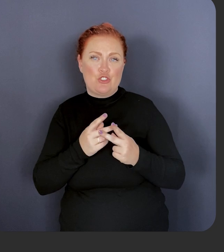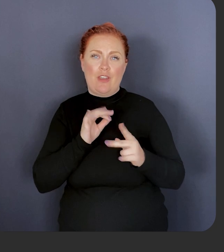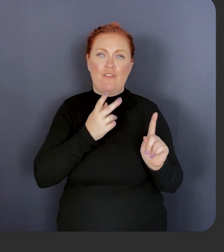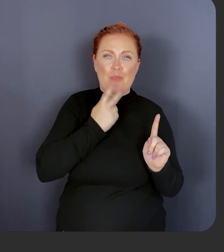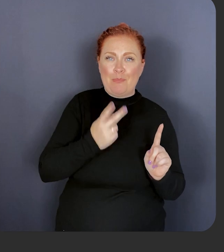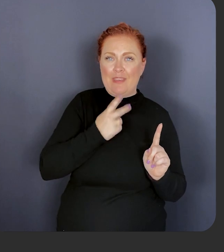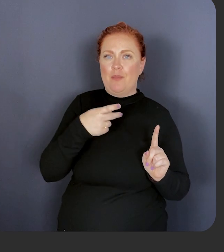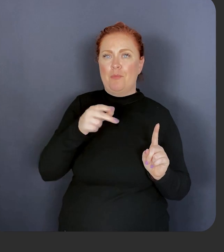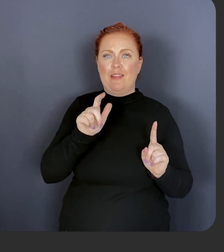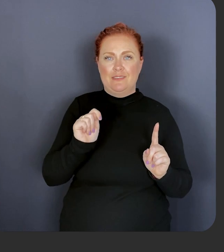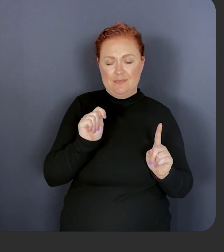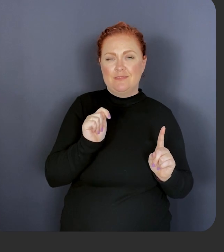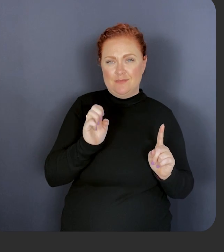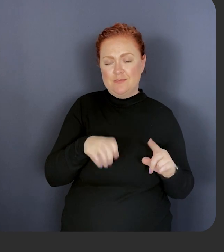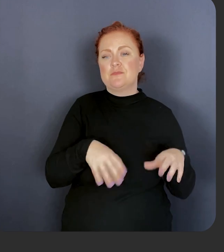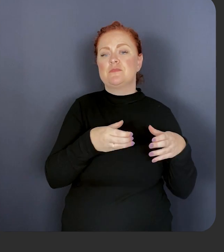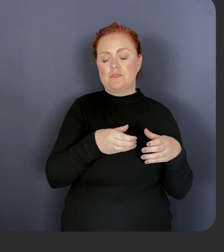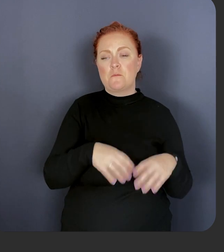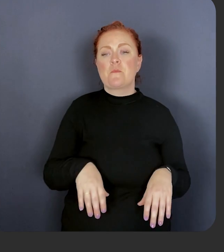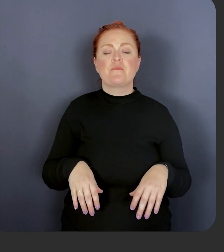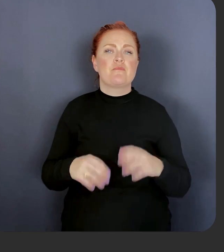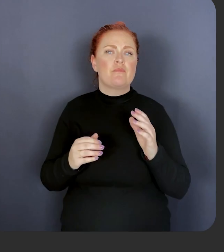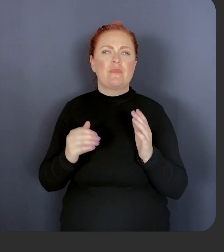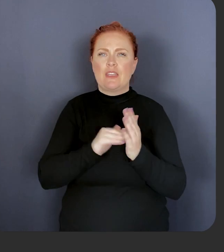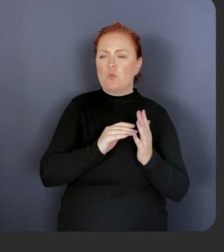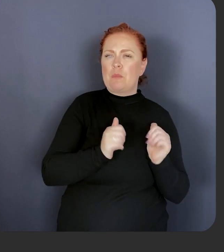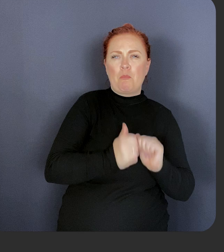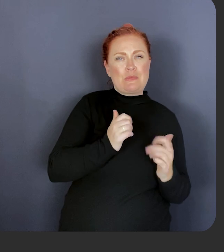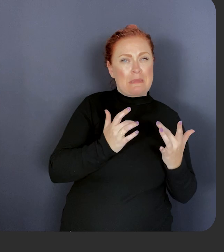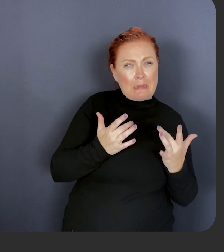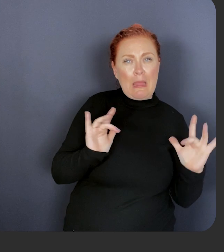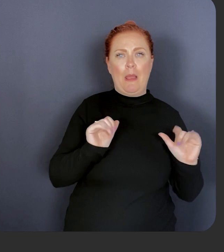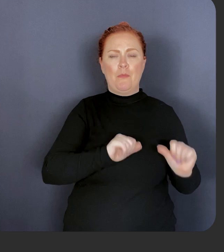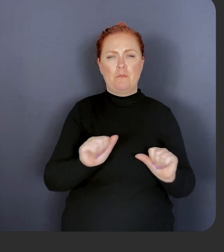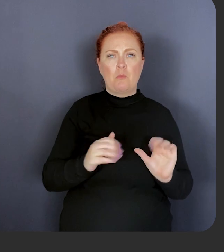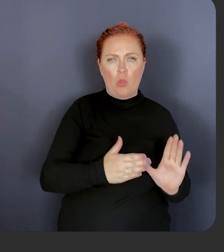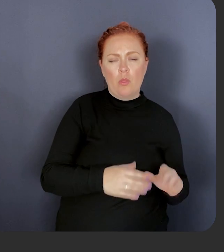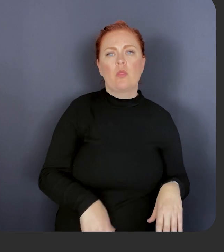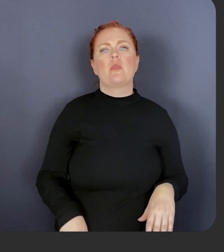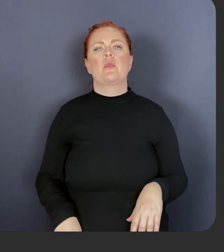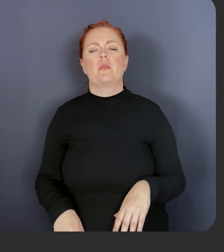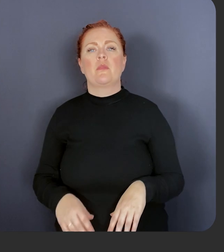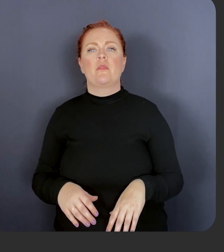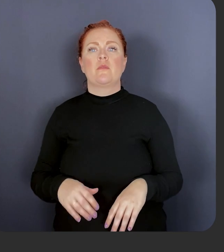this pink palette that we're in, just to go as light as physically possible.